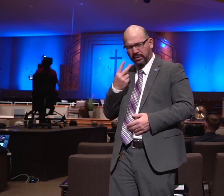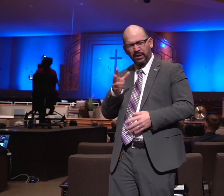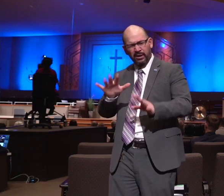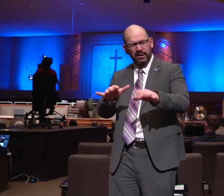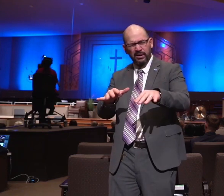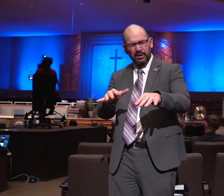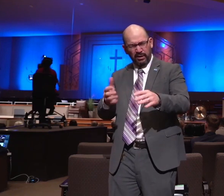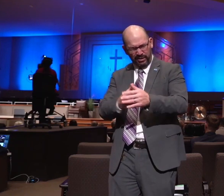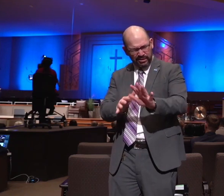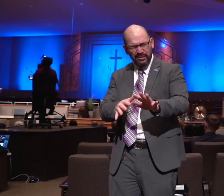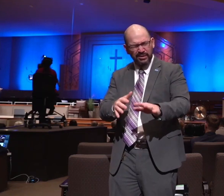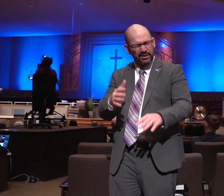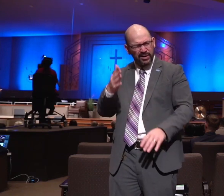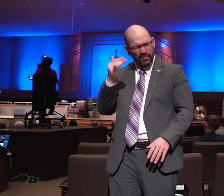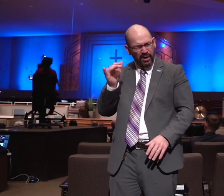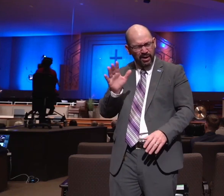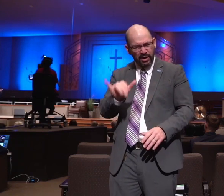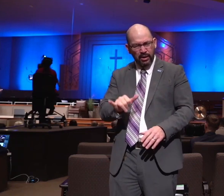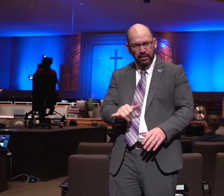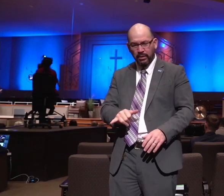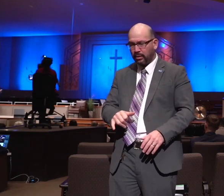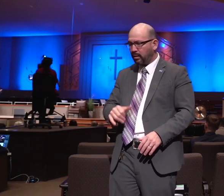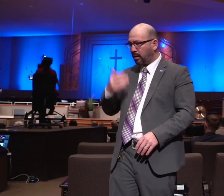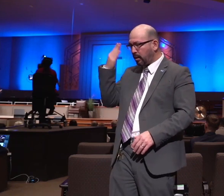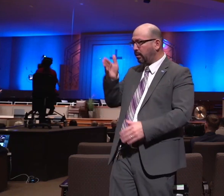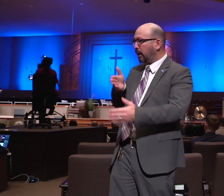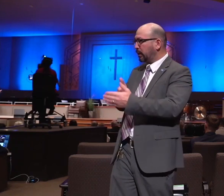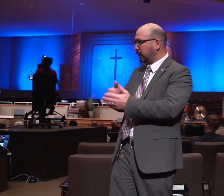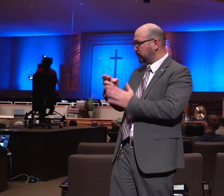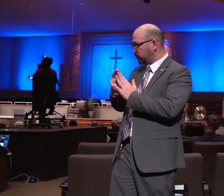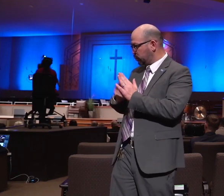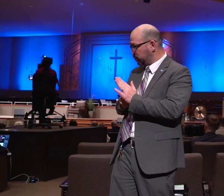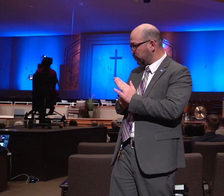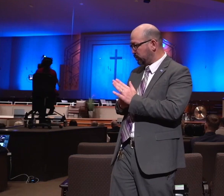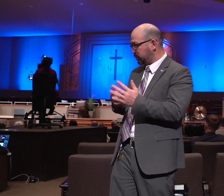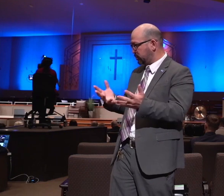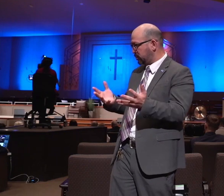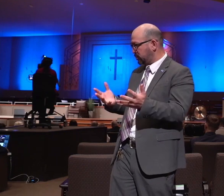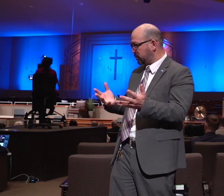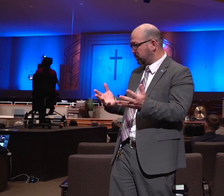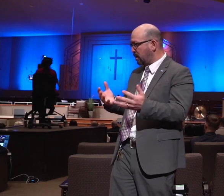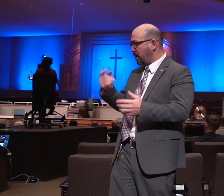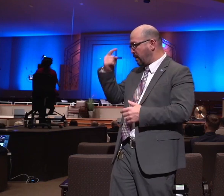Katie said well I didn't know it was against the rules I just thought he didn't like it